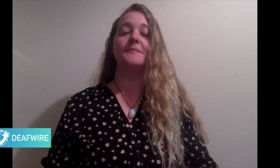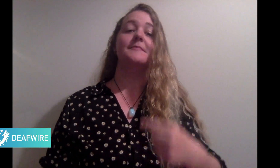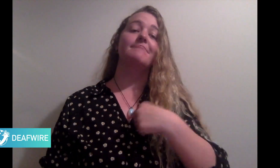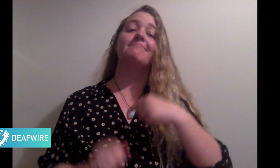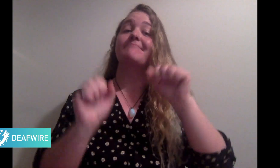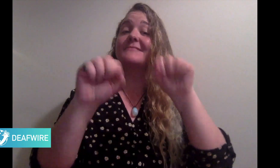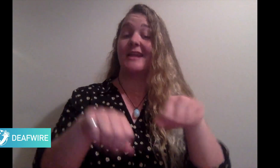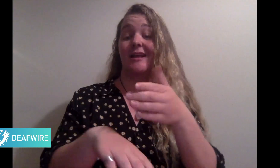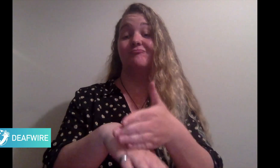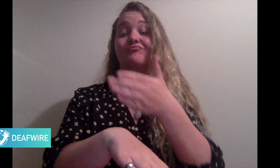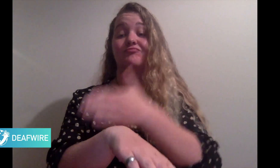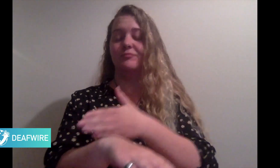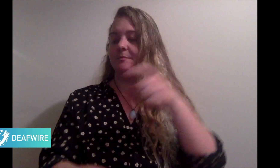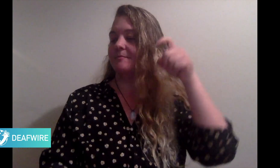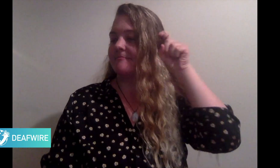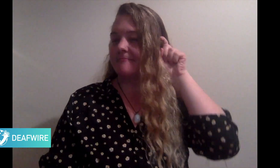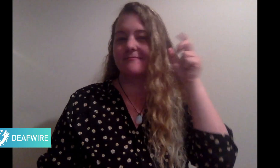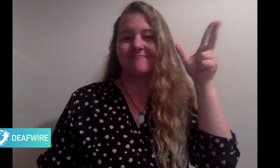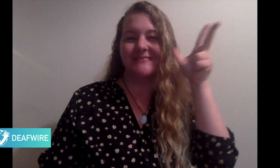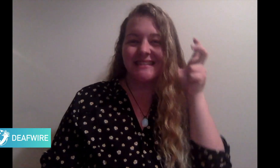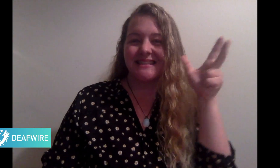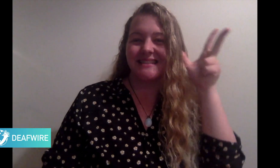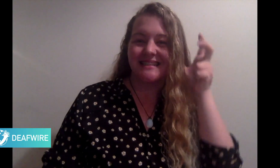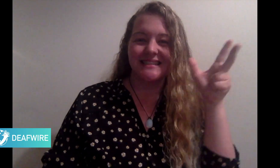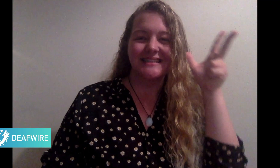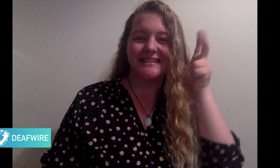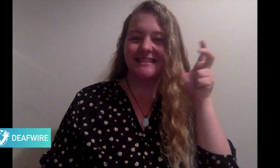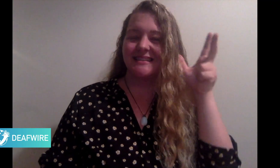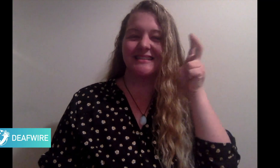I had hearing aids but I struggled to hear.